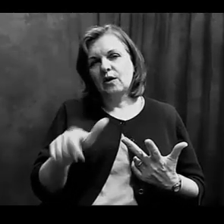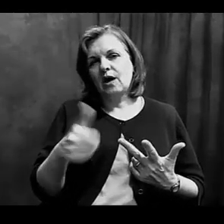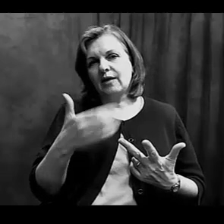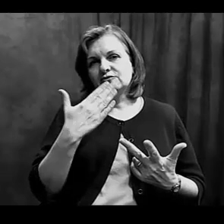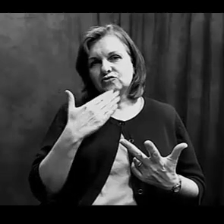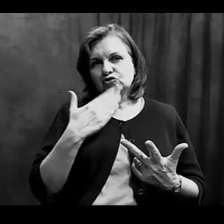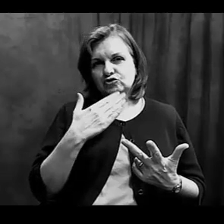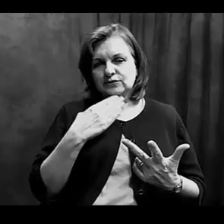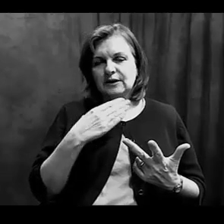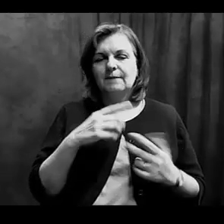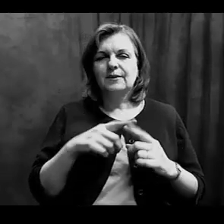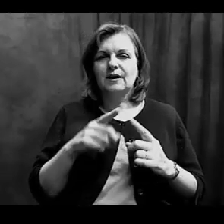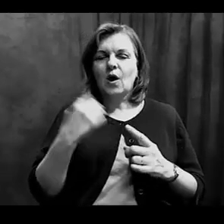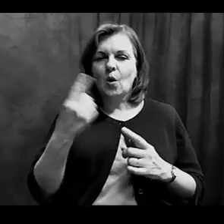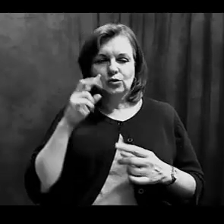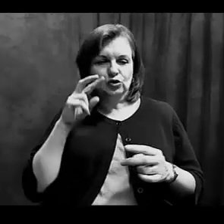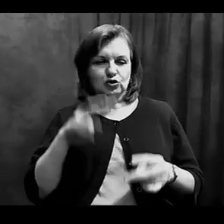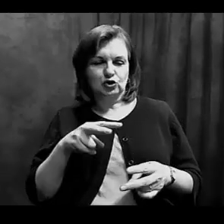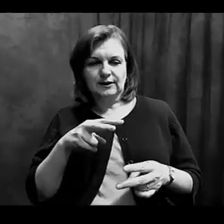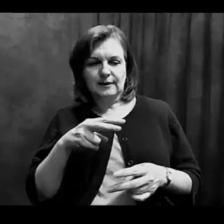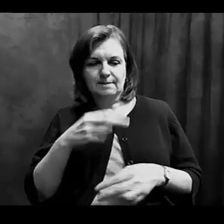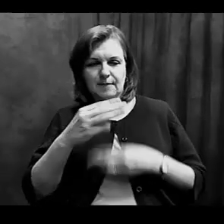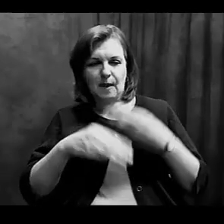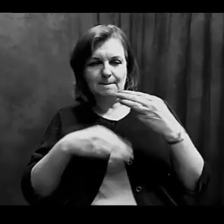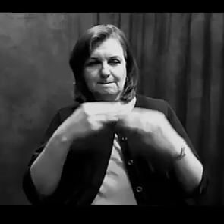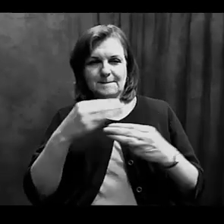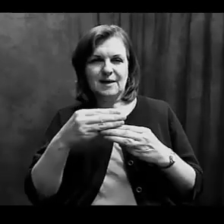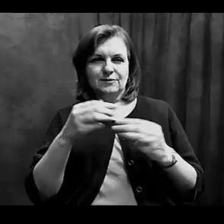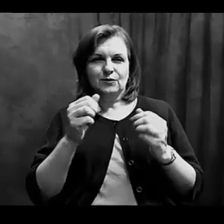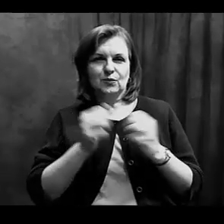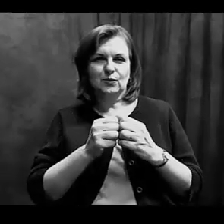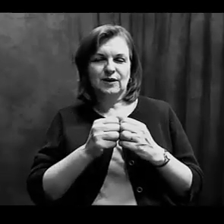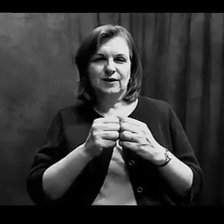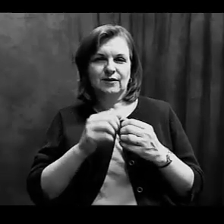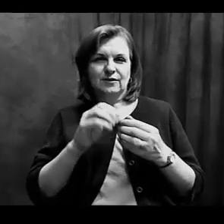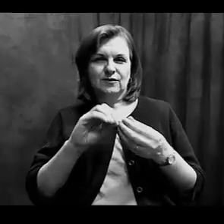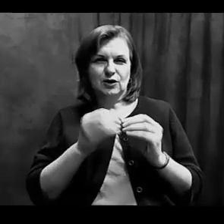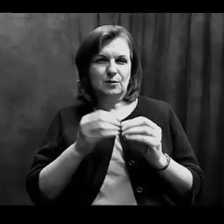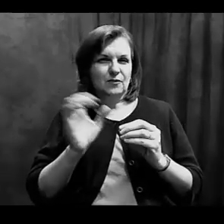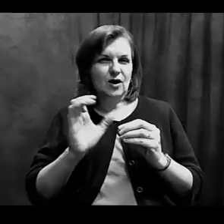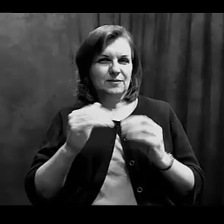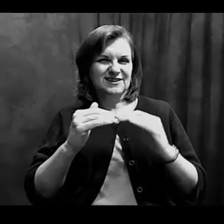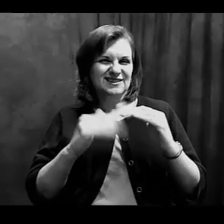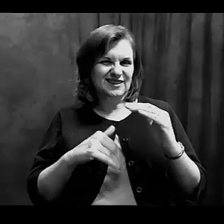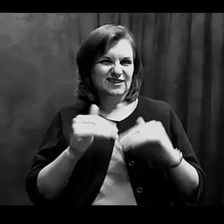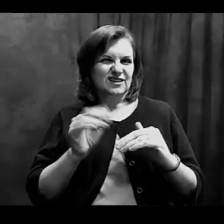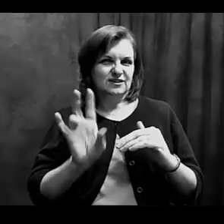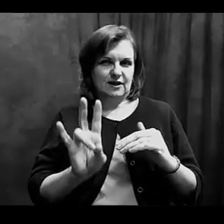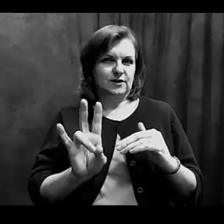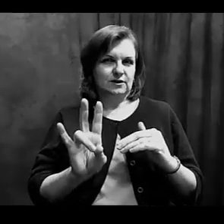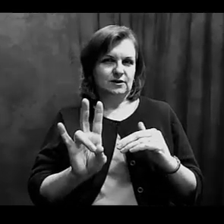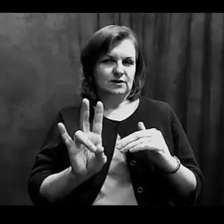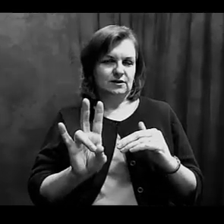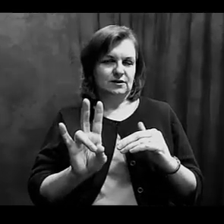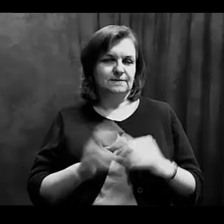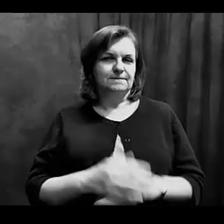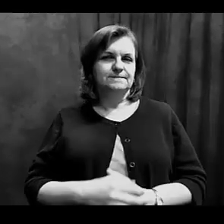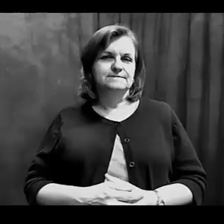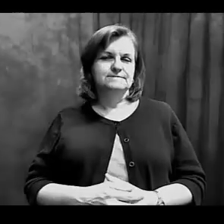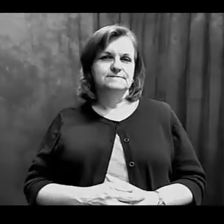and a few others but we're looking at only molecules that have less than 7 carbons